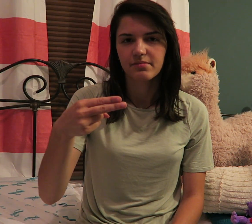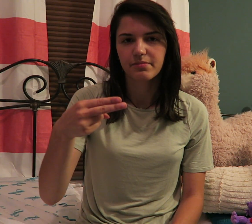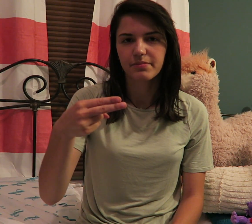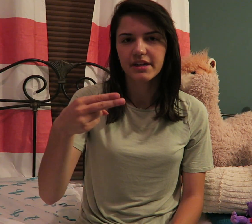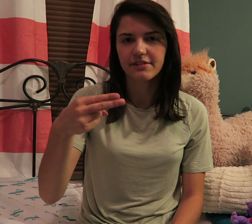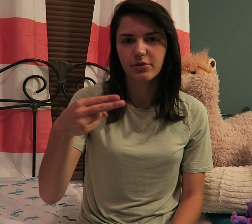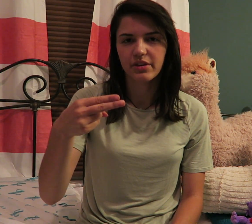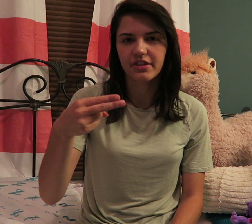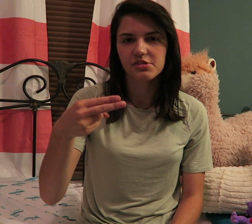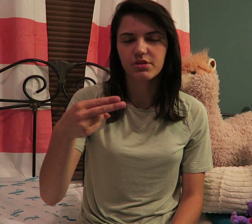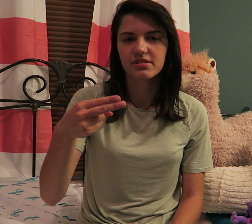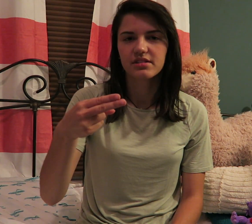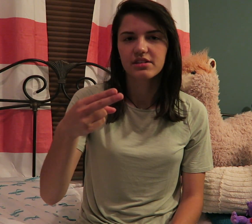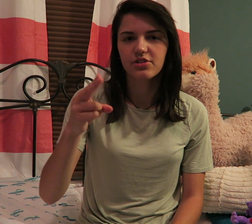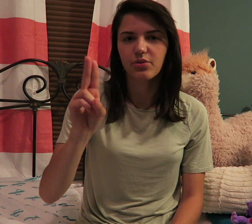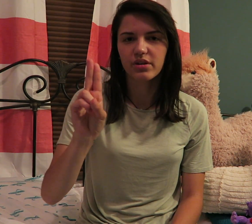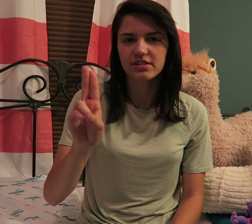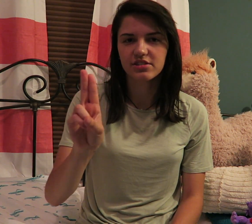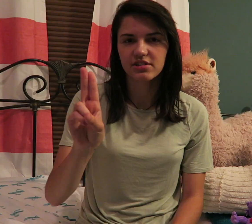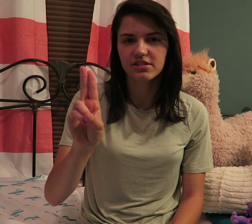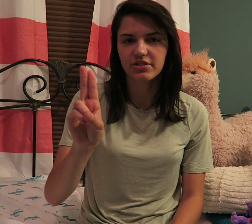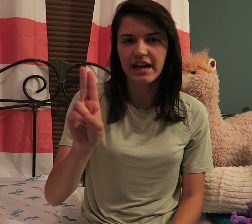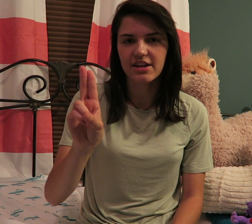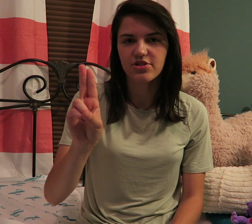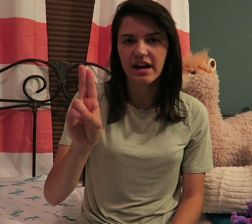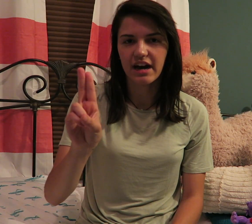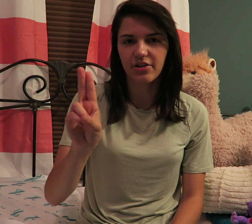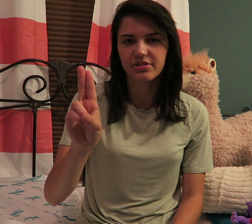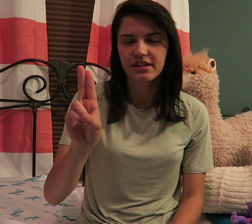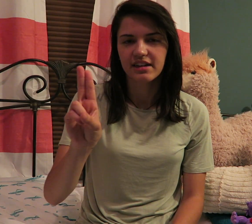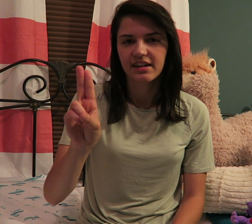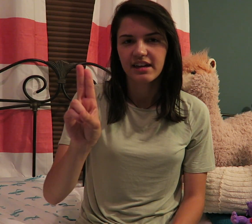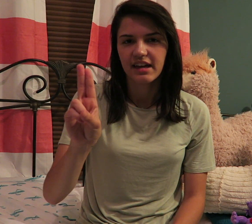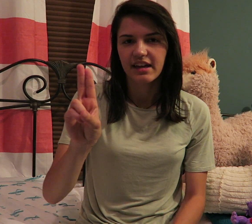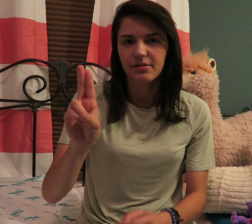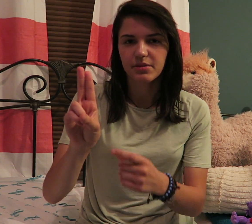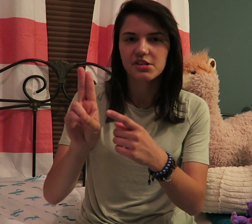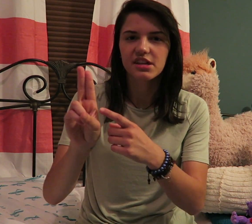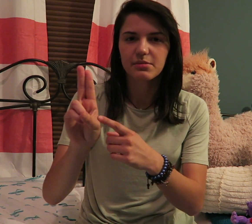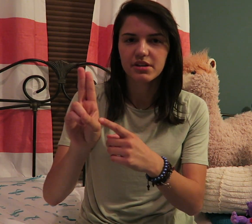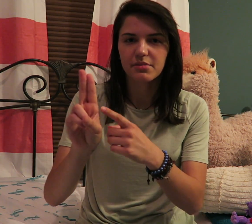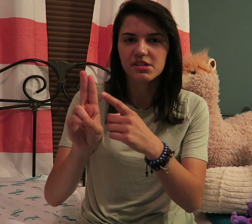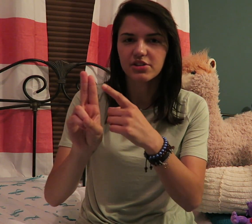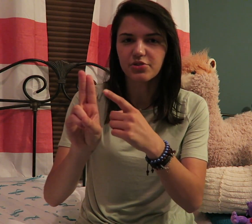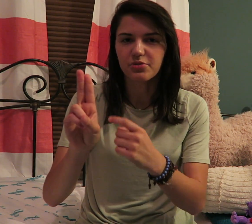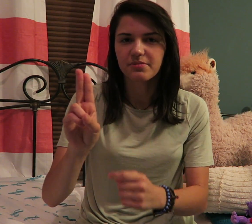Be careful with this one. You don't want to turn to your H out because then it becomes a U